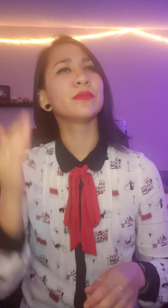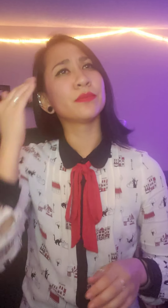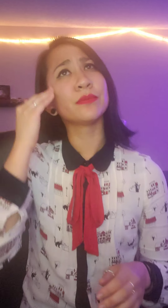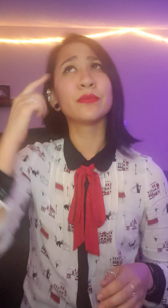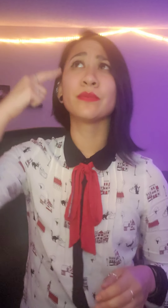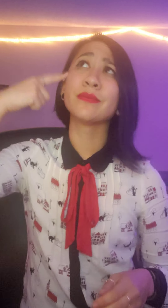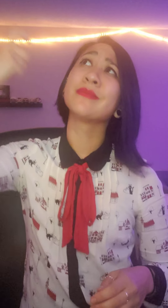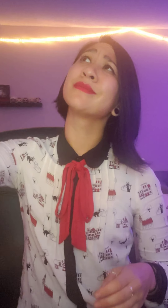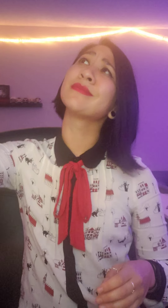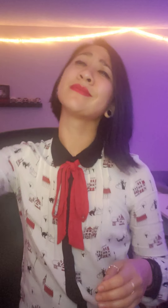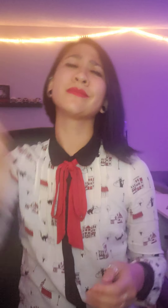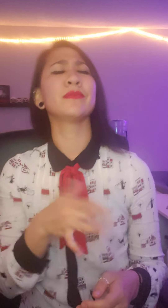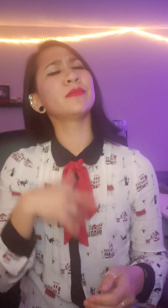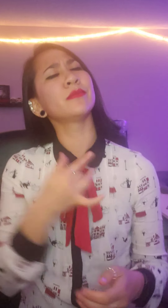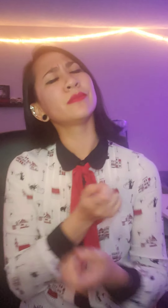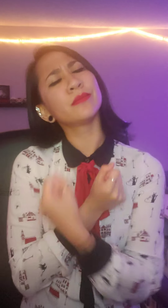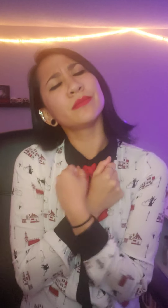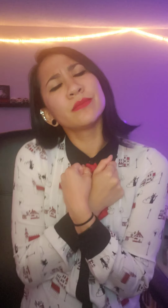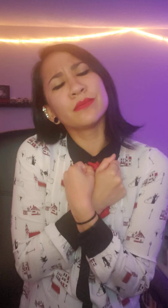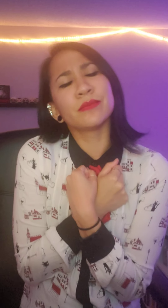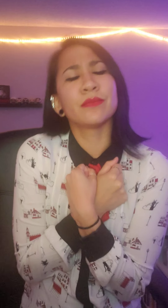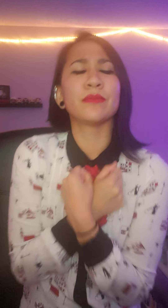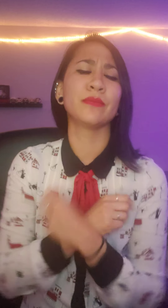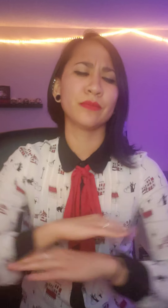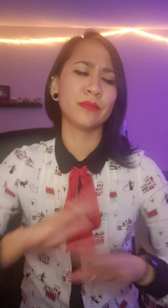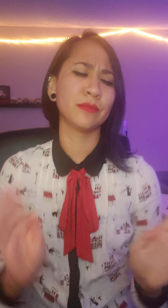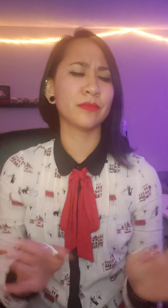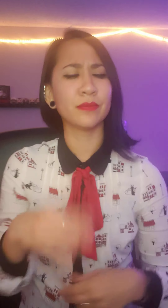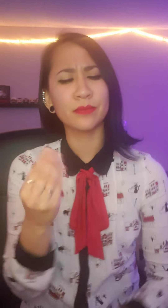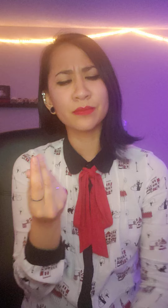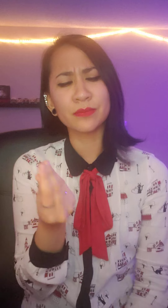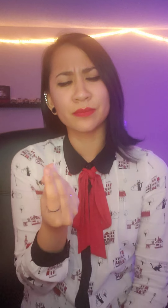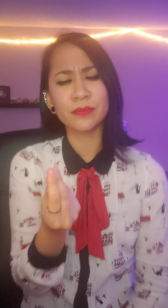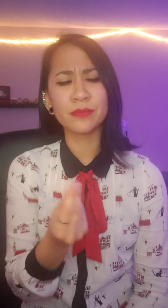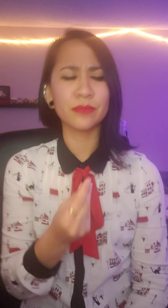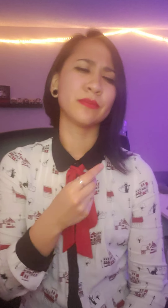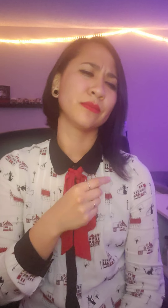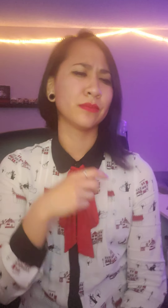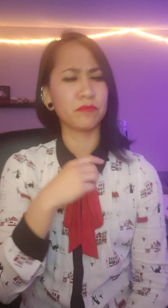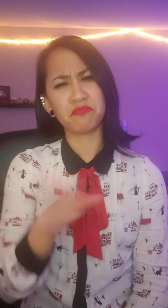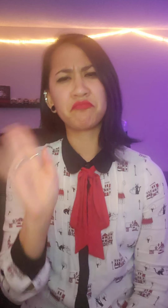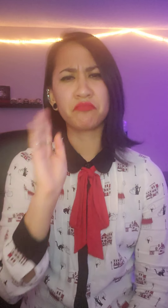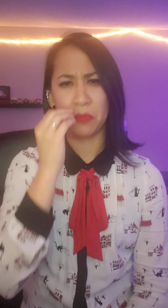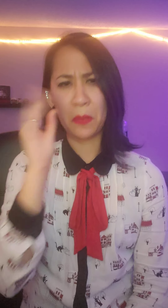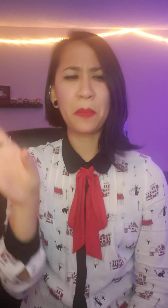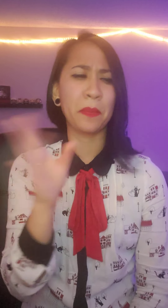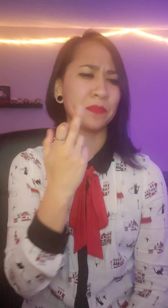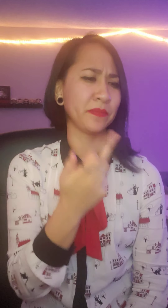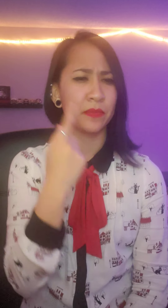Got a head full of dreams and a heart full of love But I never made the money so nobody gave a f***